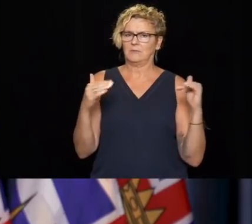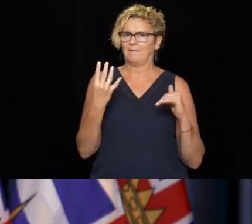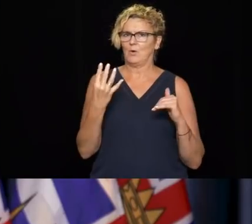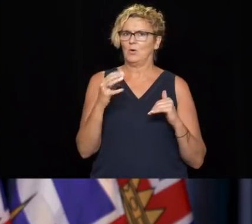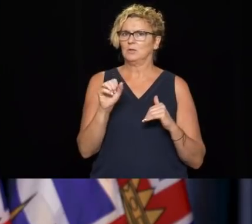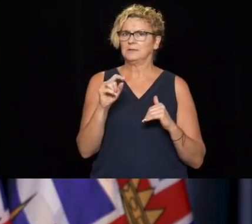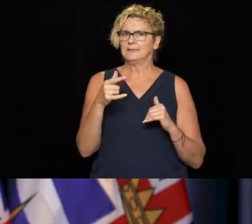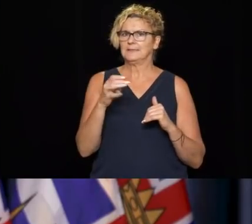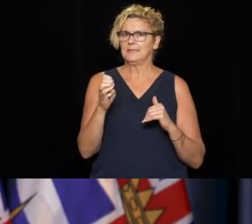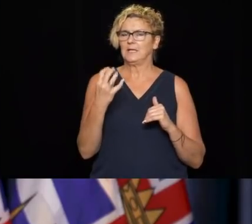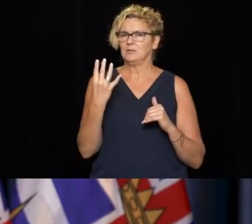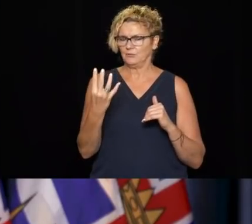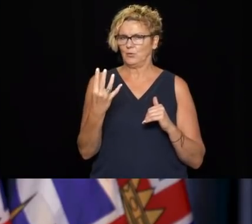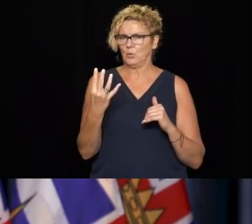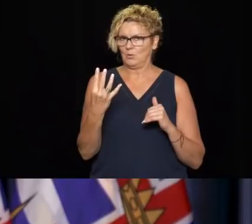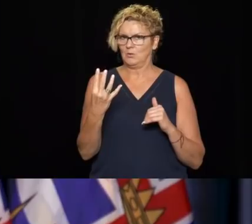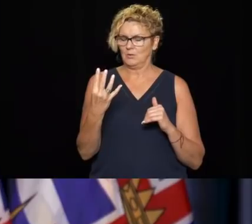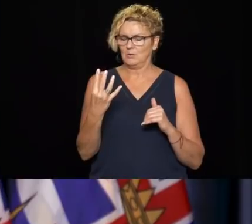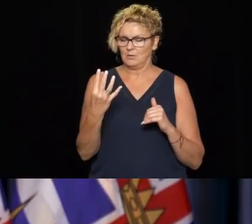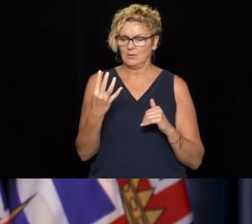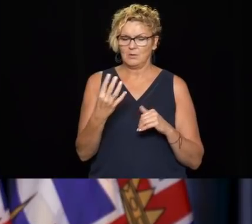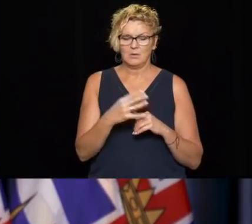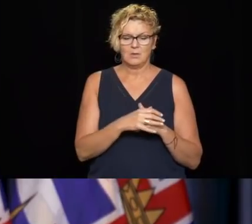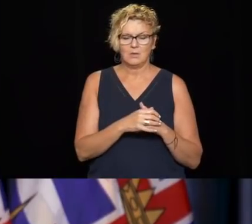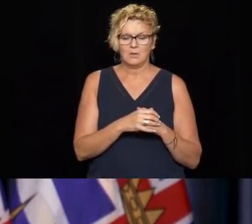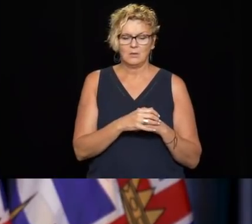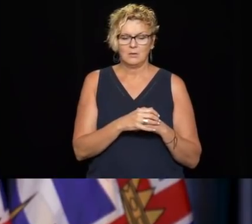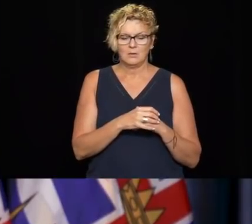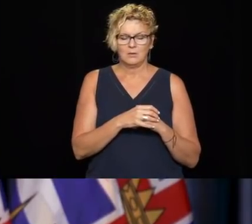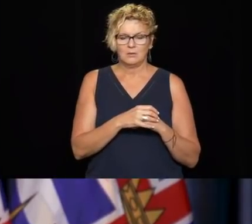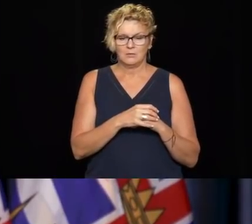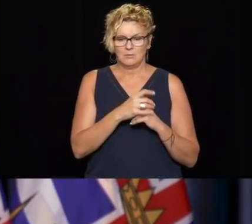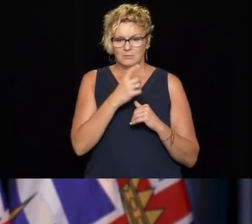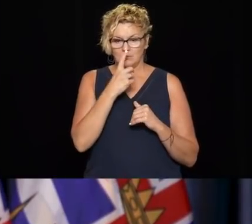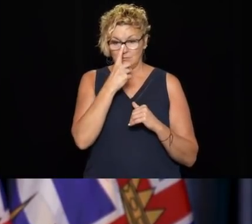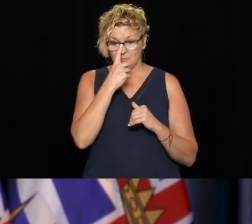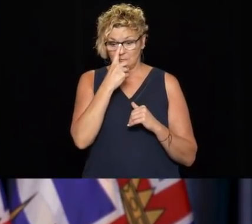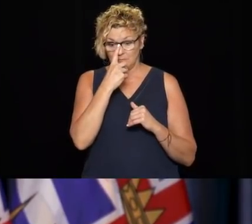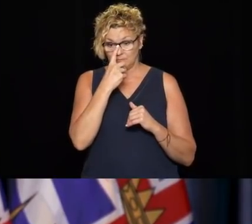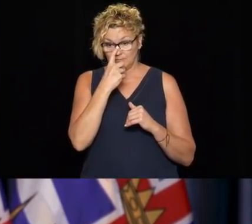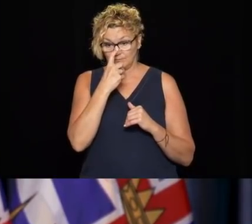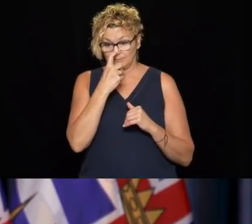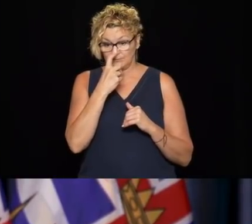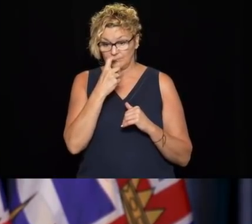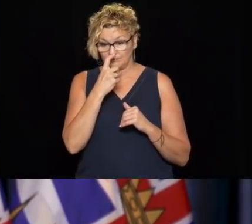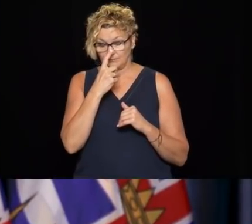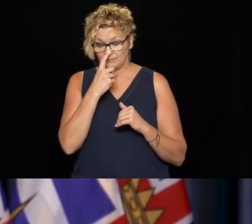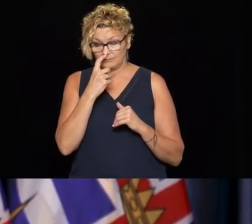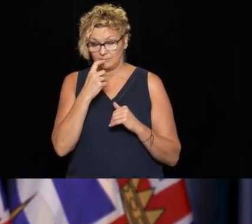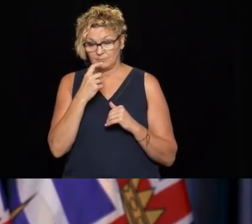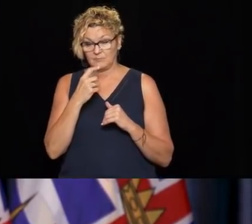The first question we are still at stage IV dancer to your first question, with respect to surgical procedures I think we have reported